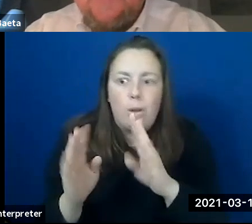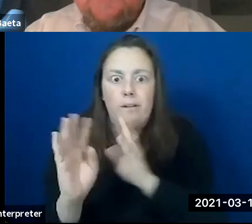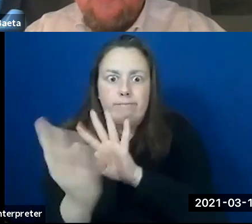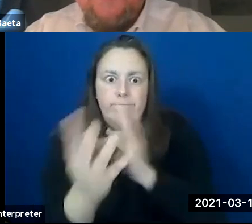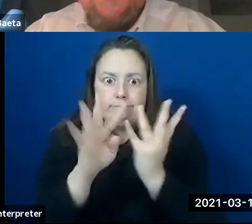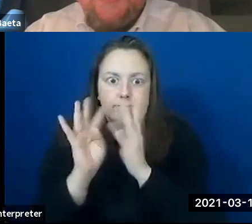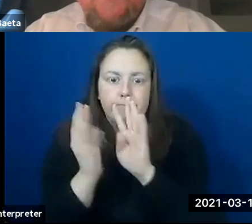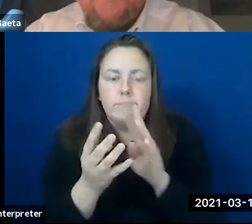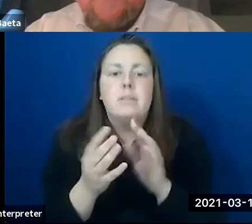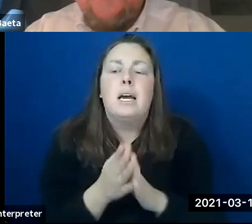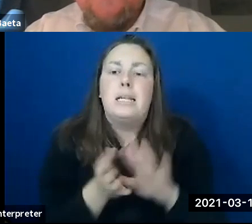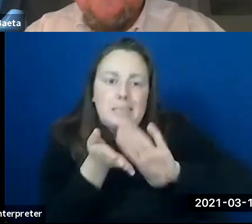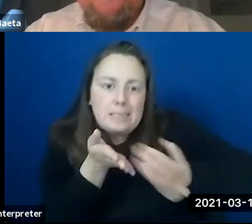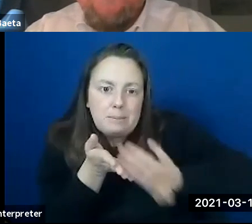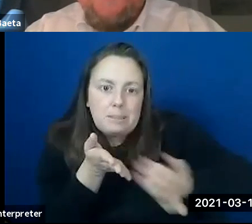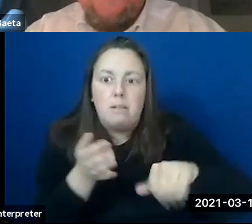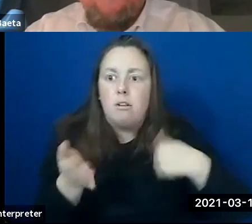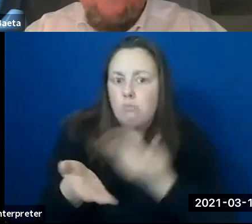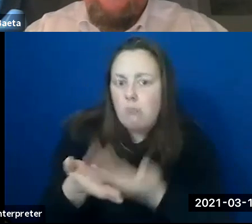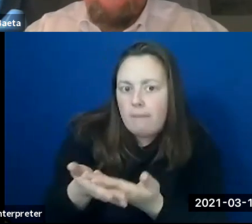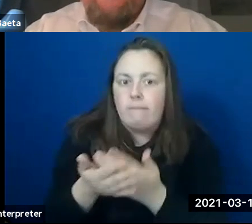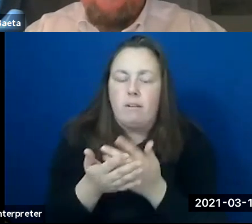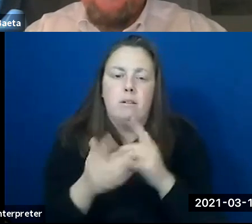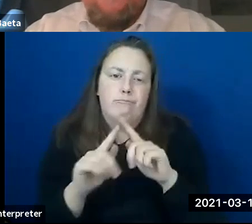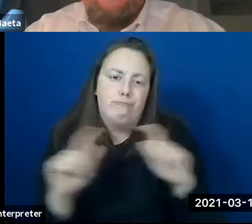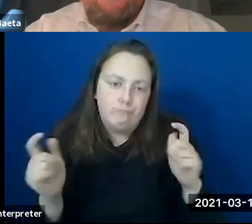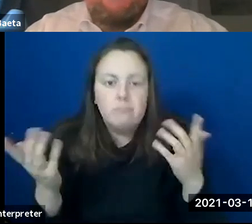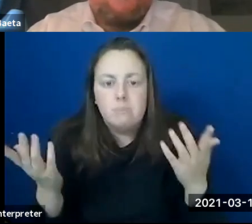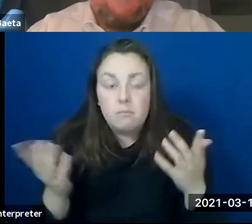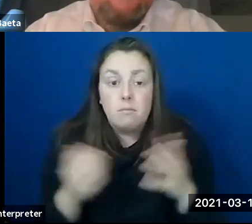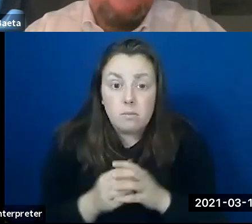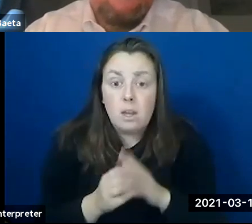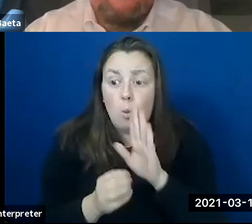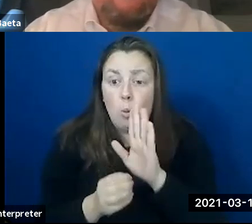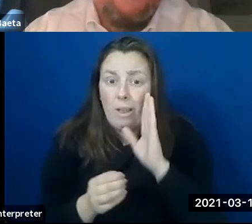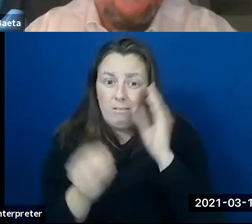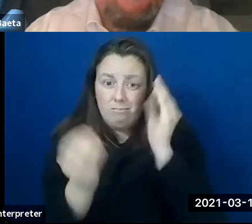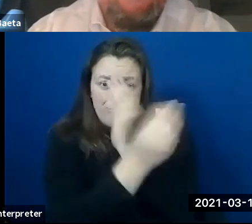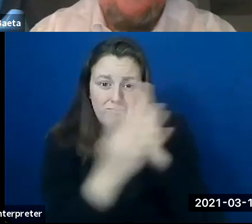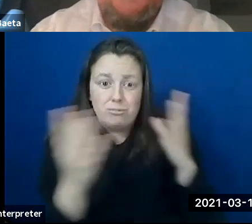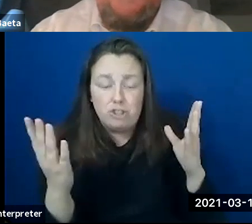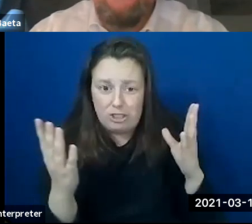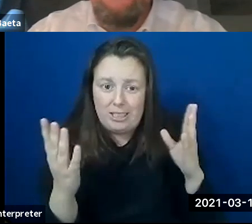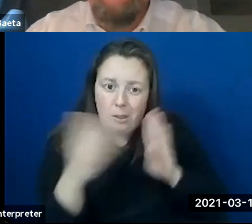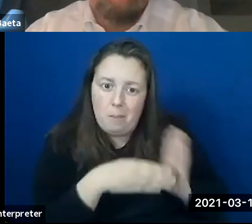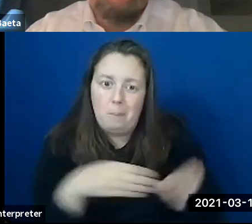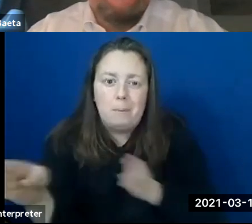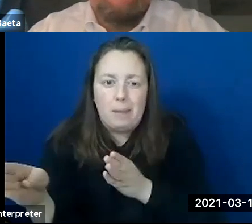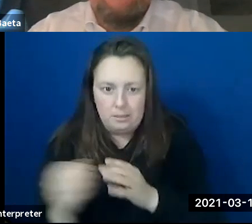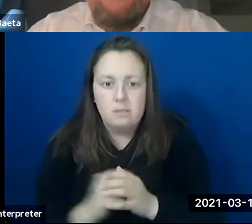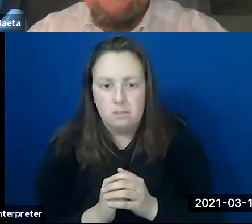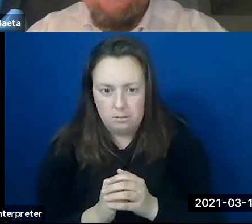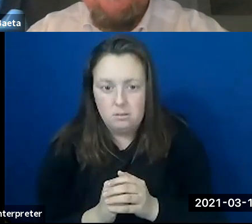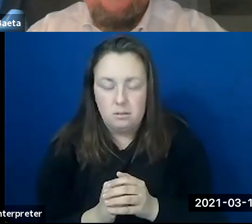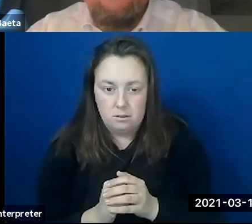Joseph Baeta: And they will be sharing their specific plan with their families of the students who attend so for some of you you'll get a couple of those plans, they will be different because they're about.